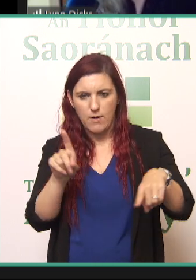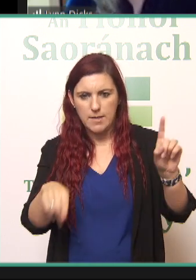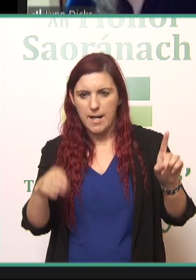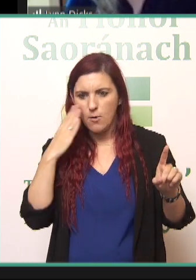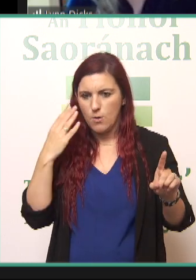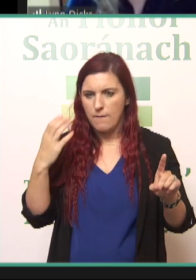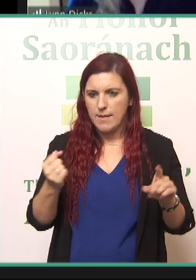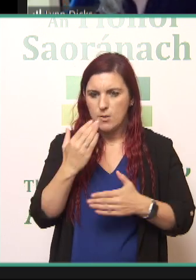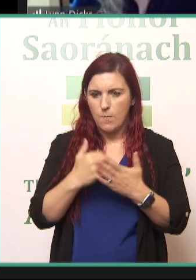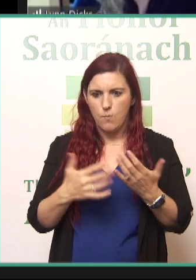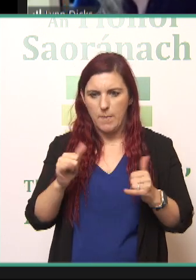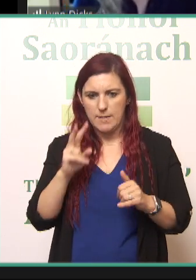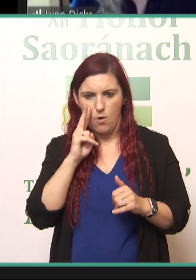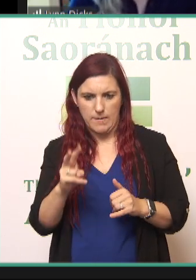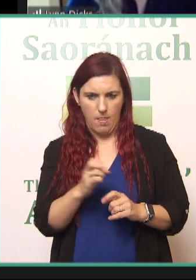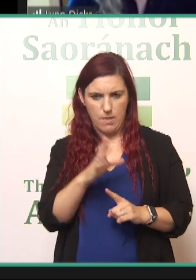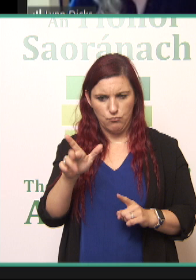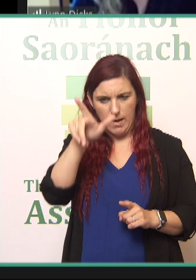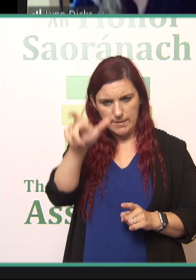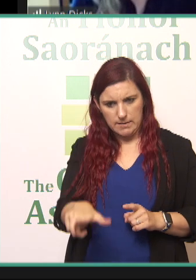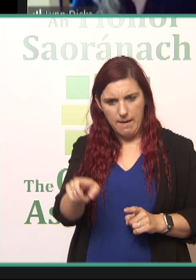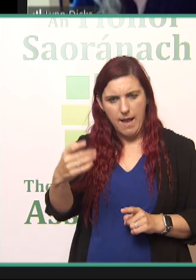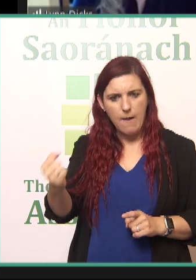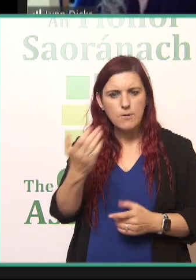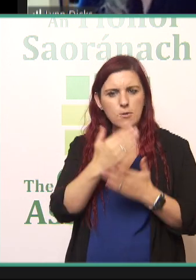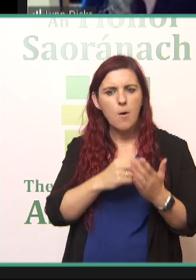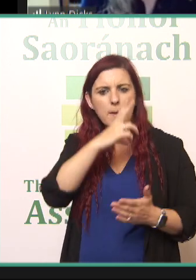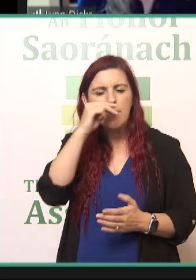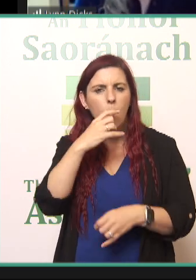have seen this figure on the right here you have some examples of what's happening to Nature that